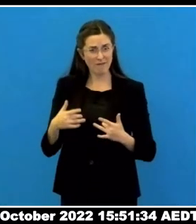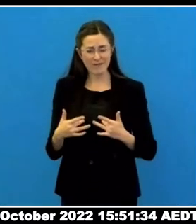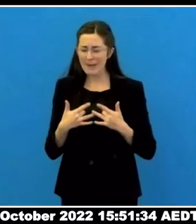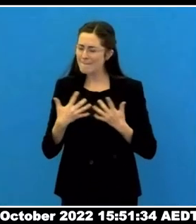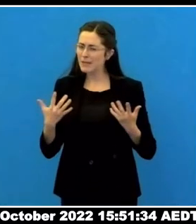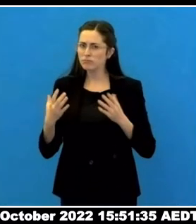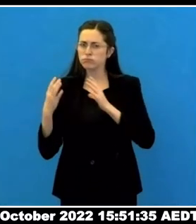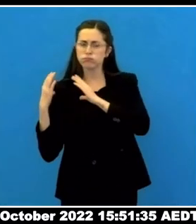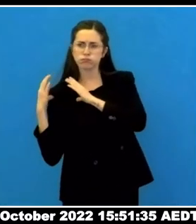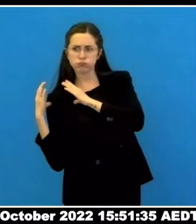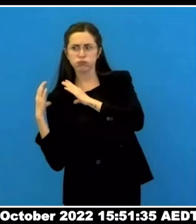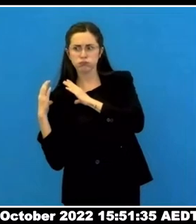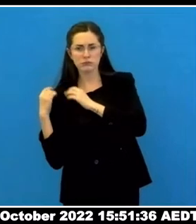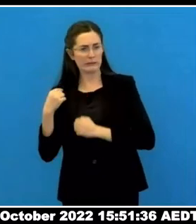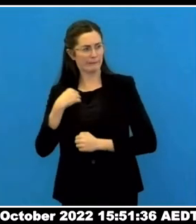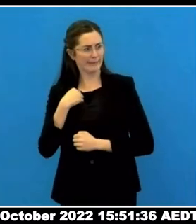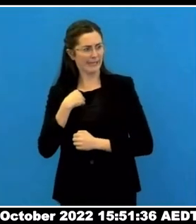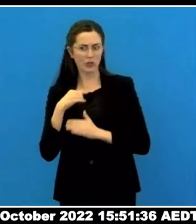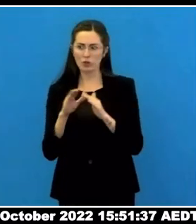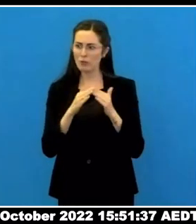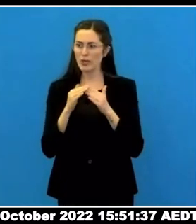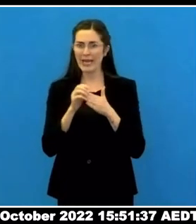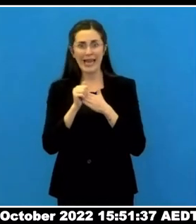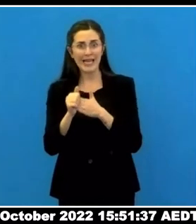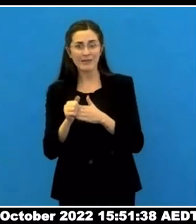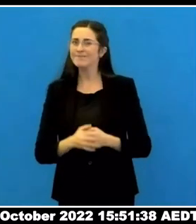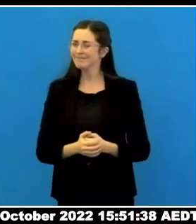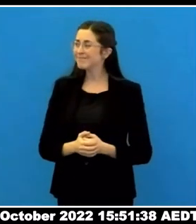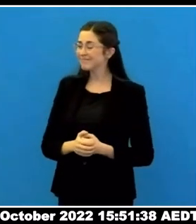having to be community leaders? Yes, sometimes.